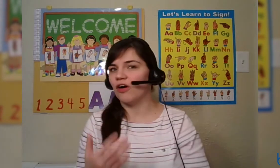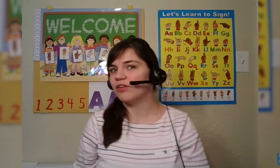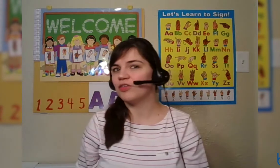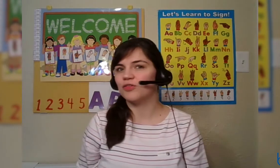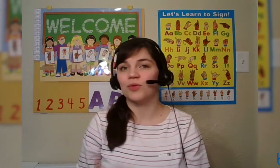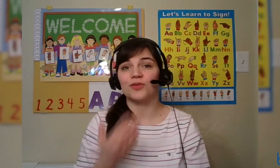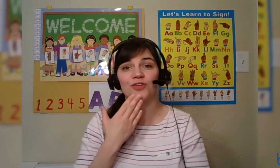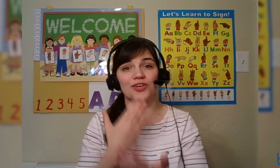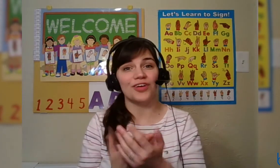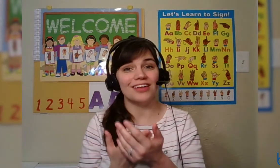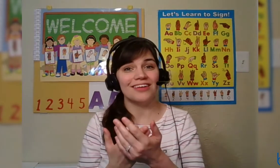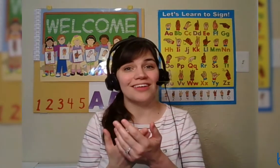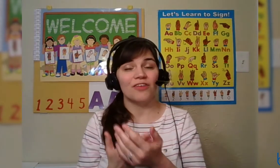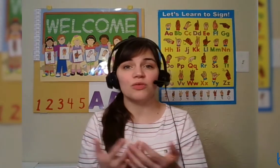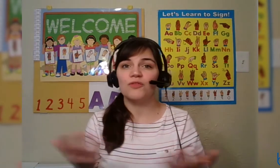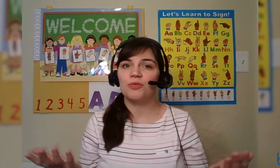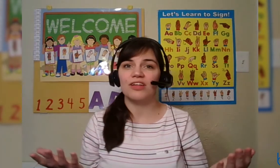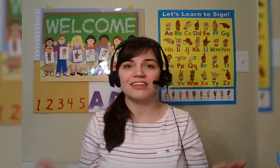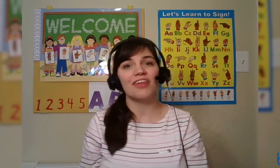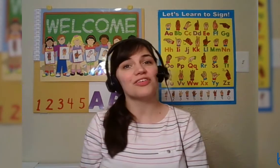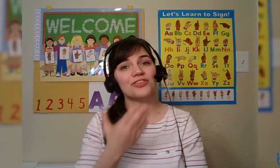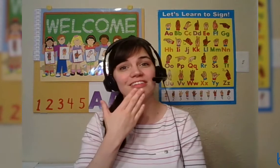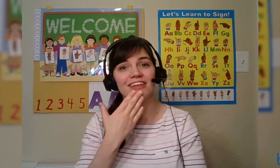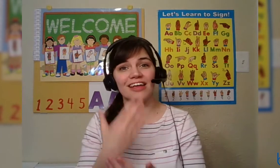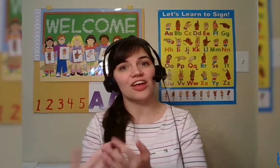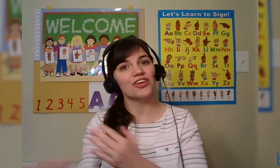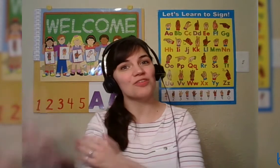already learned the word for good. So if you put it together you can sign good